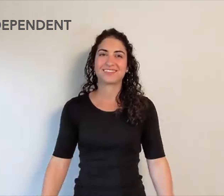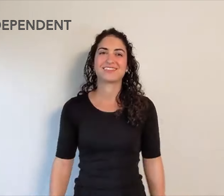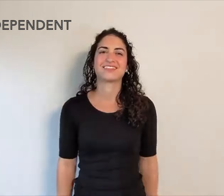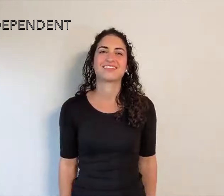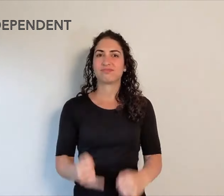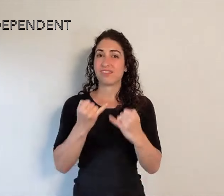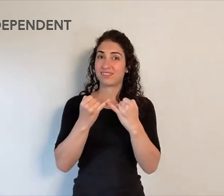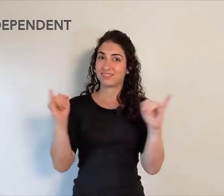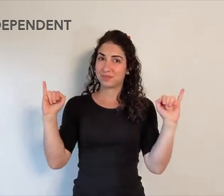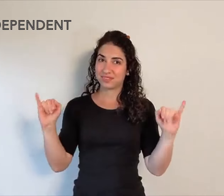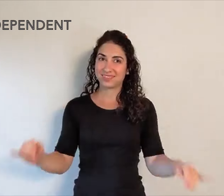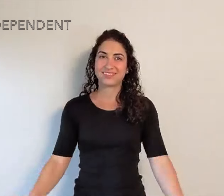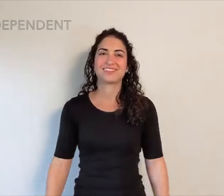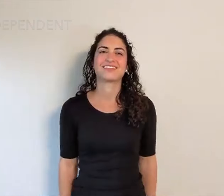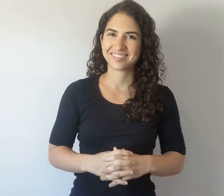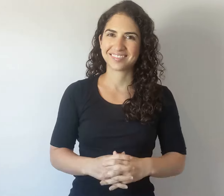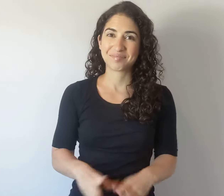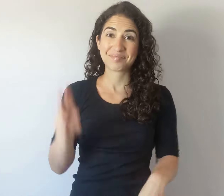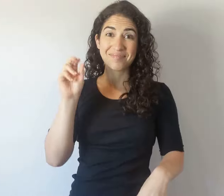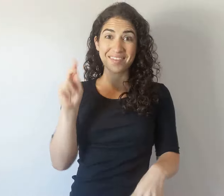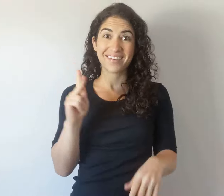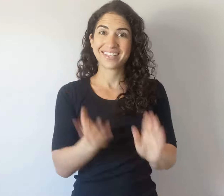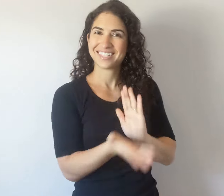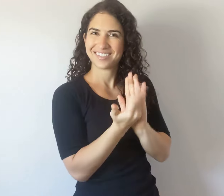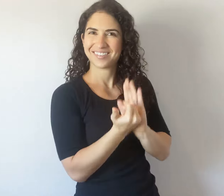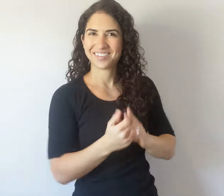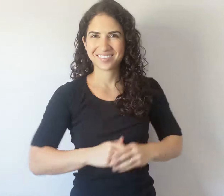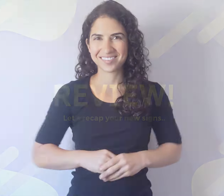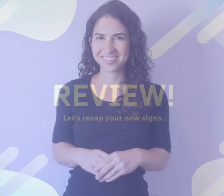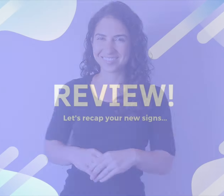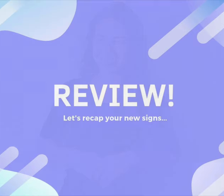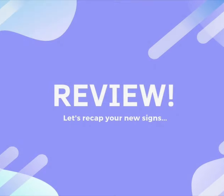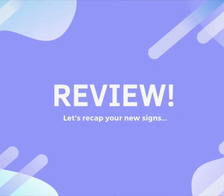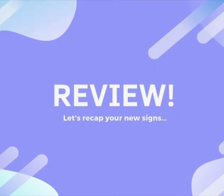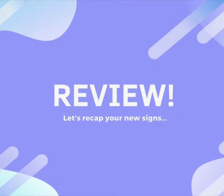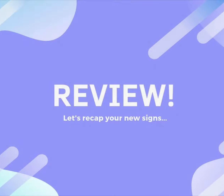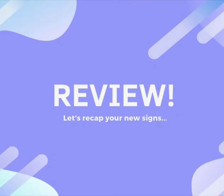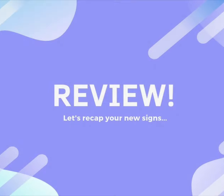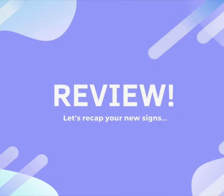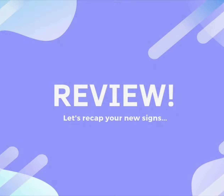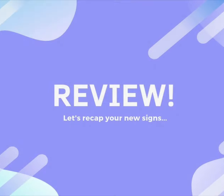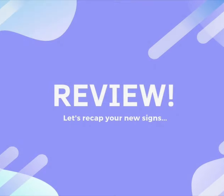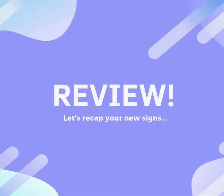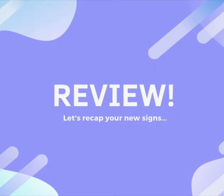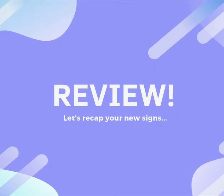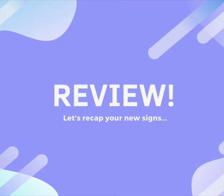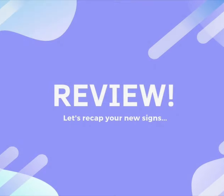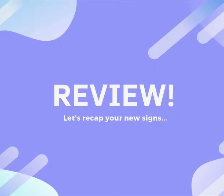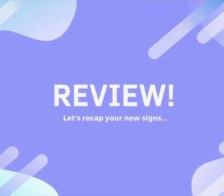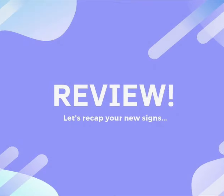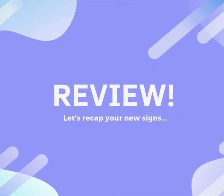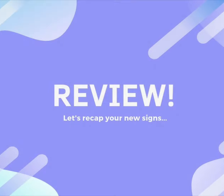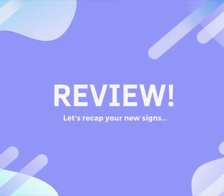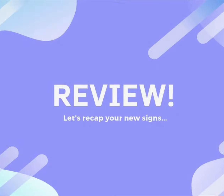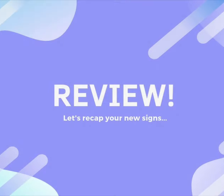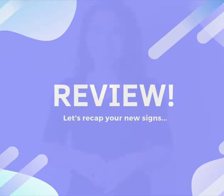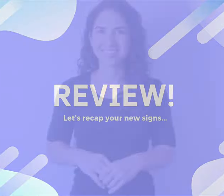INDEPENDENT Okay, let's review! Let's recap your new signs.